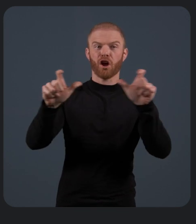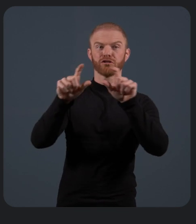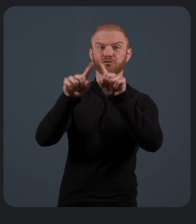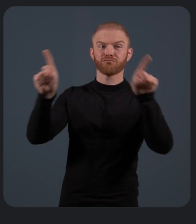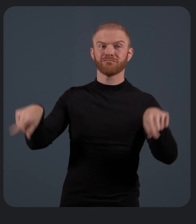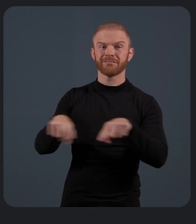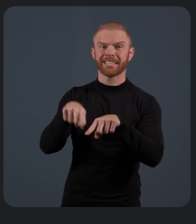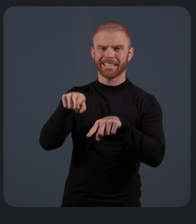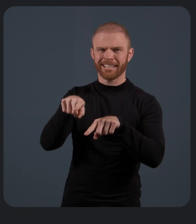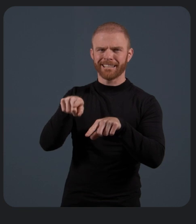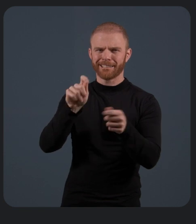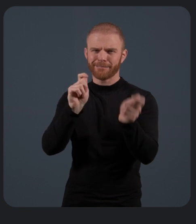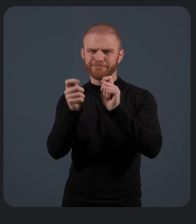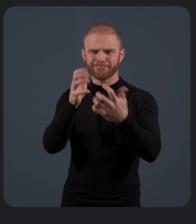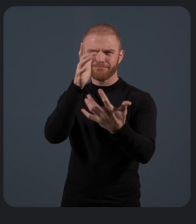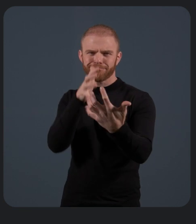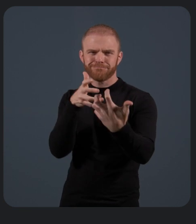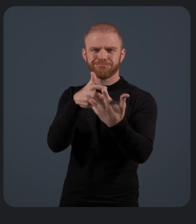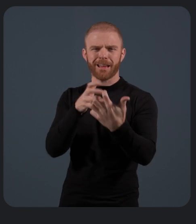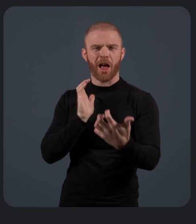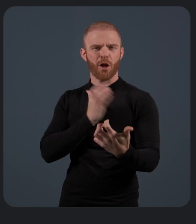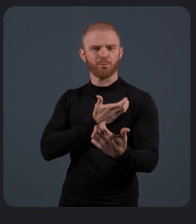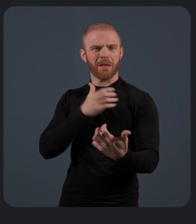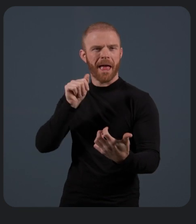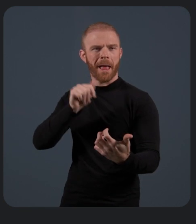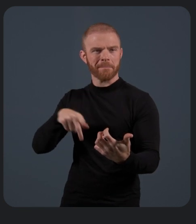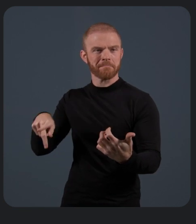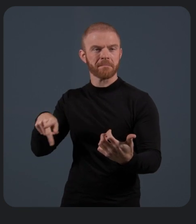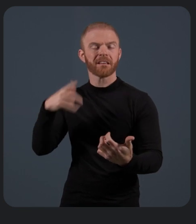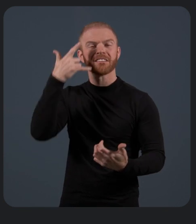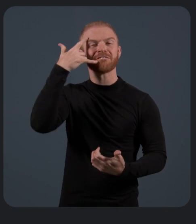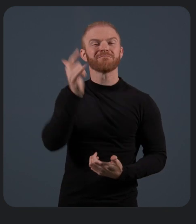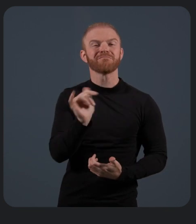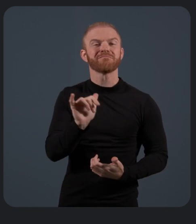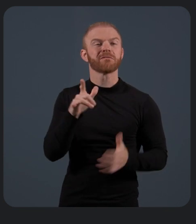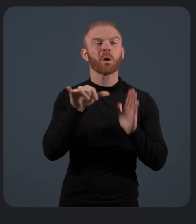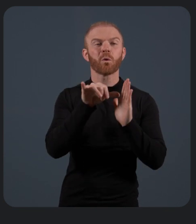with large screens and we're optimizing our own applications, as well, apps